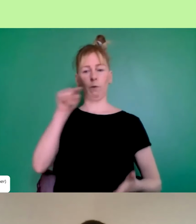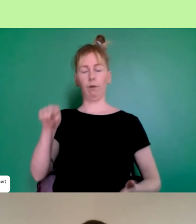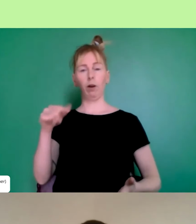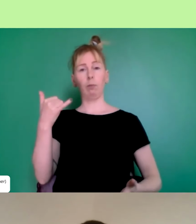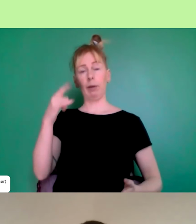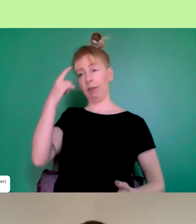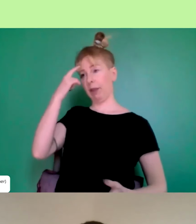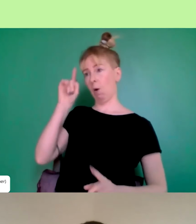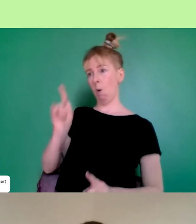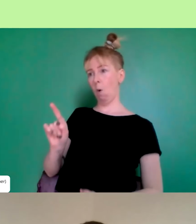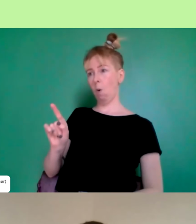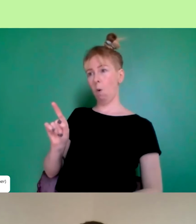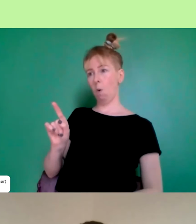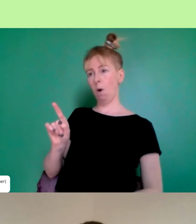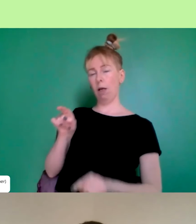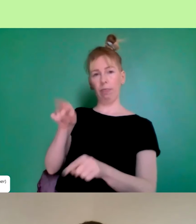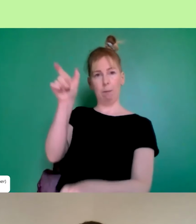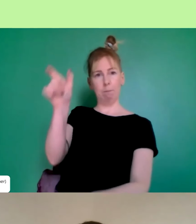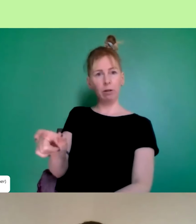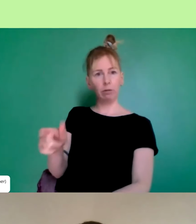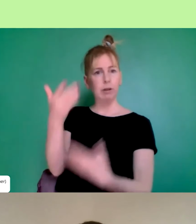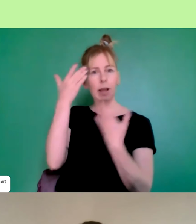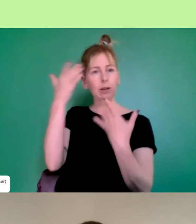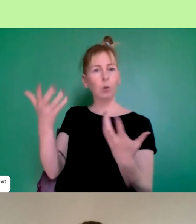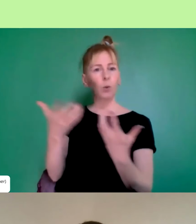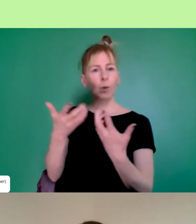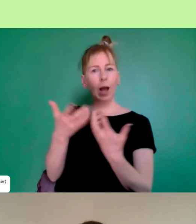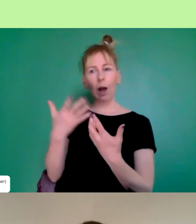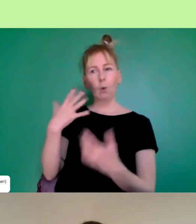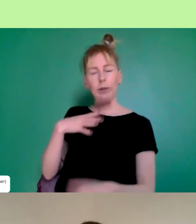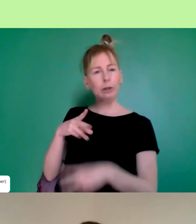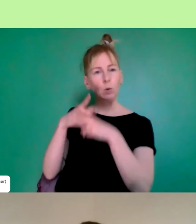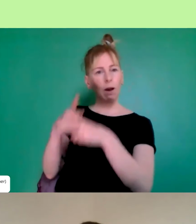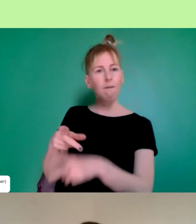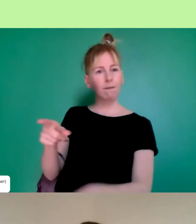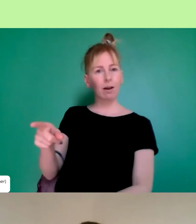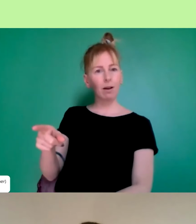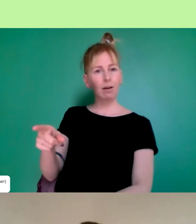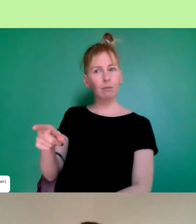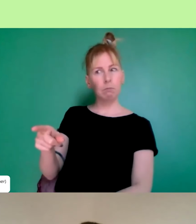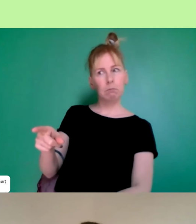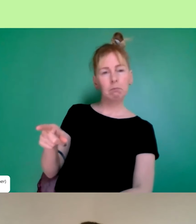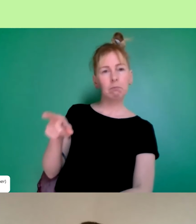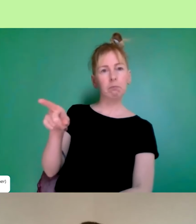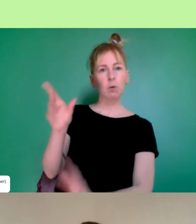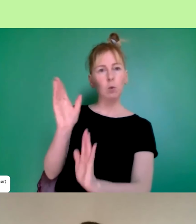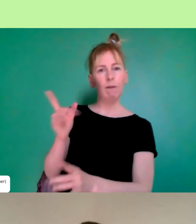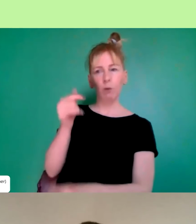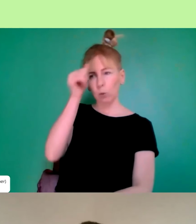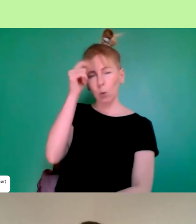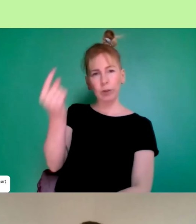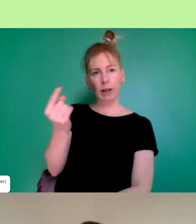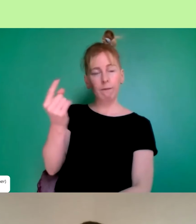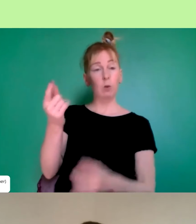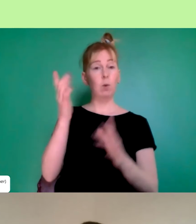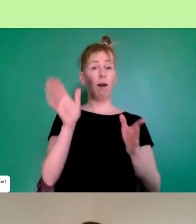needs to be cared for. Because one that recognises your own limitation and also like